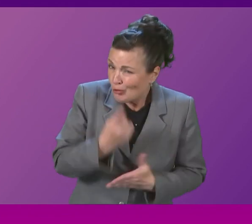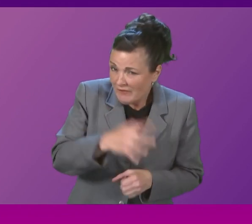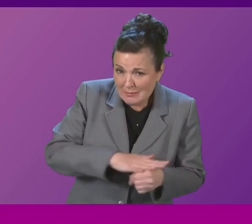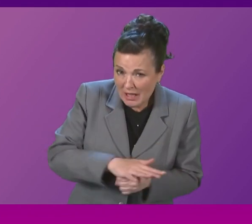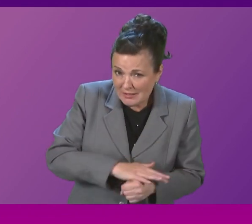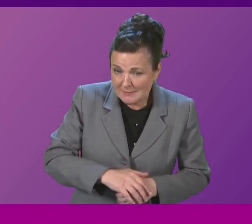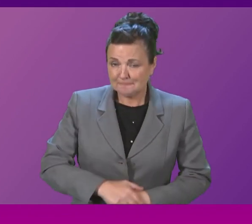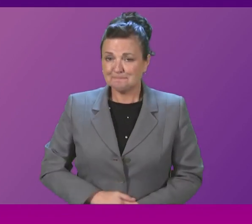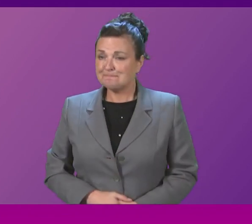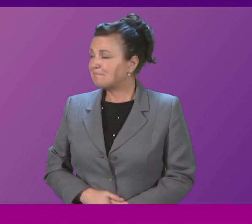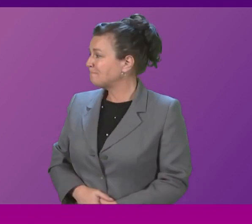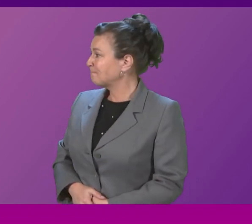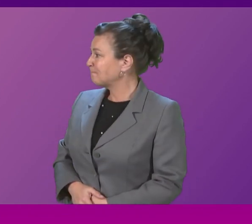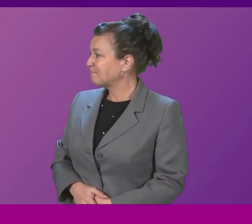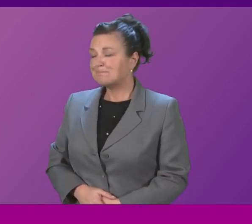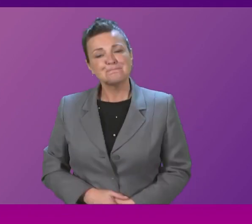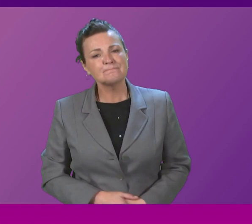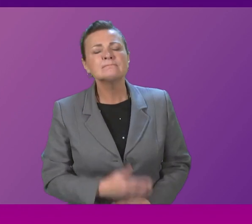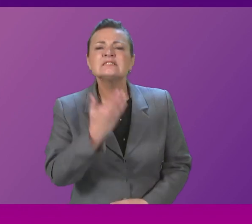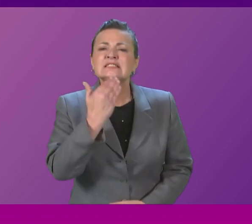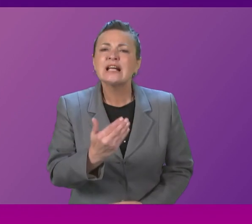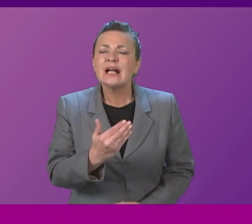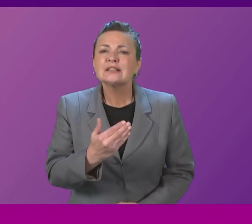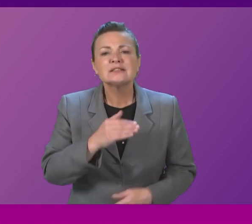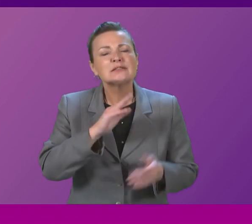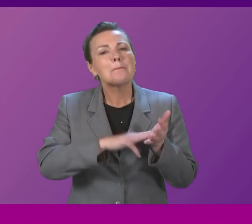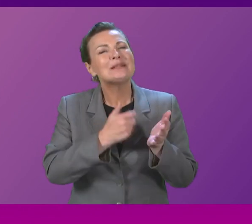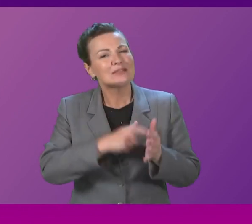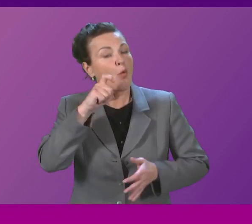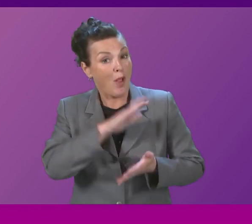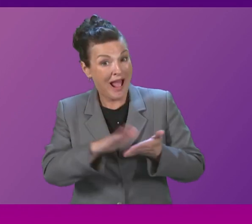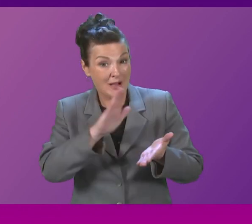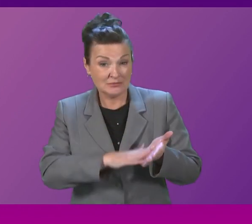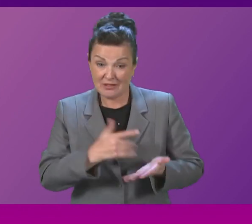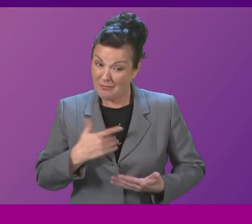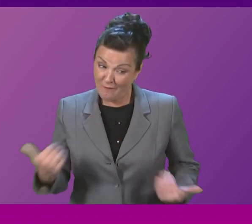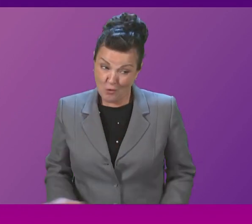I thank Mr Cole-Hamilton for his point of order, but I have already ruled on the issue